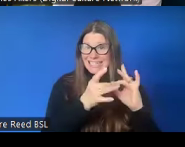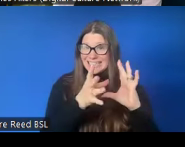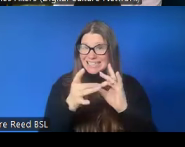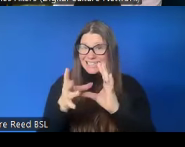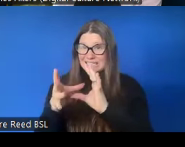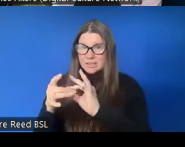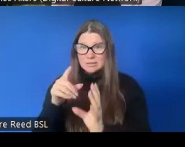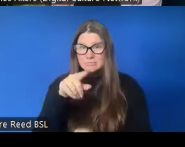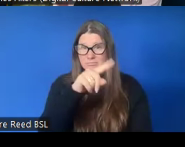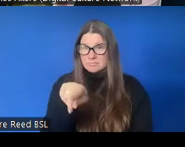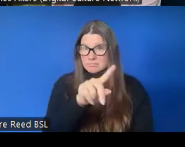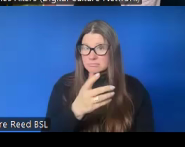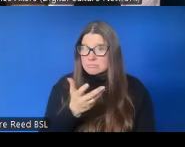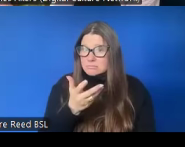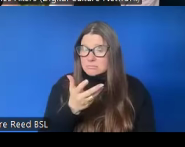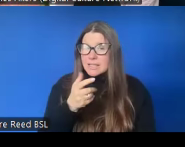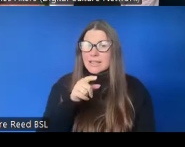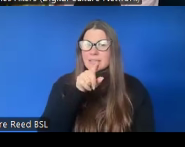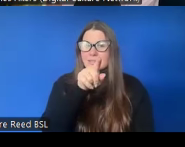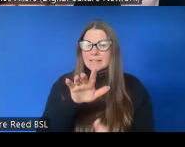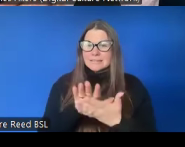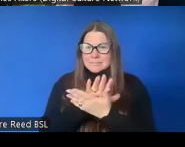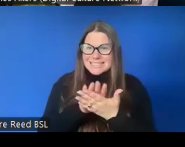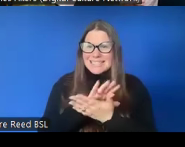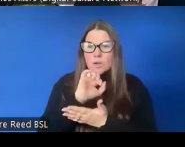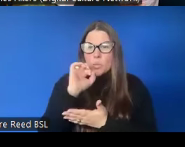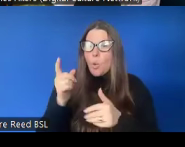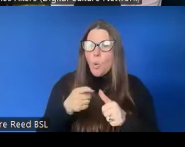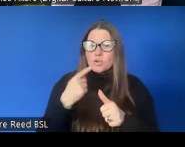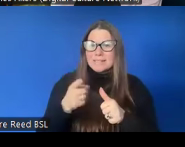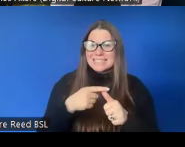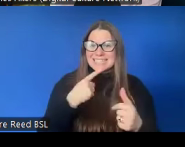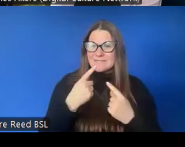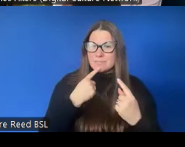By doing that, it can automatically move data from one place to another or tag